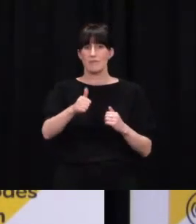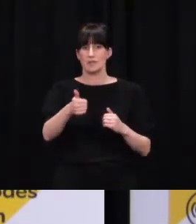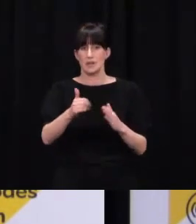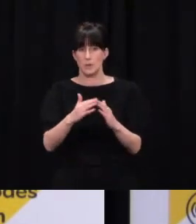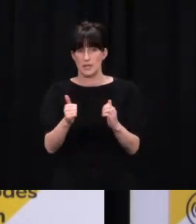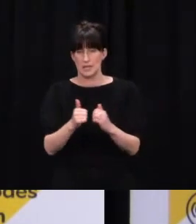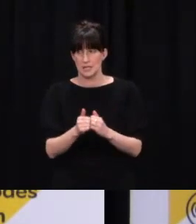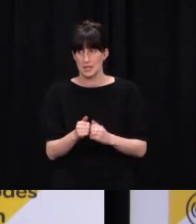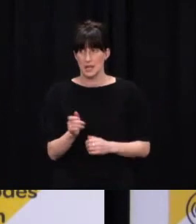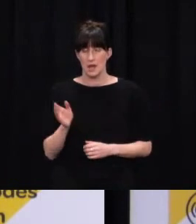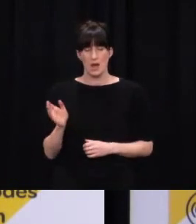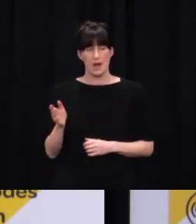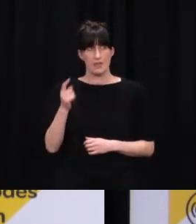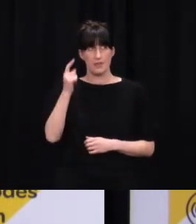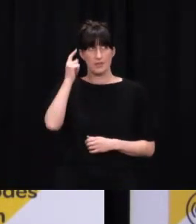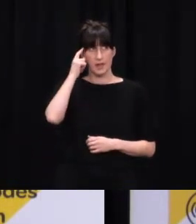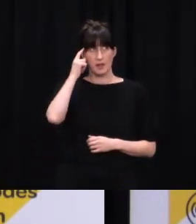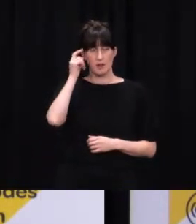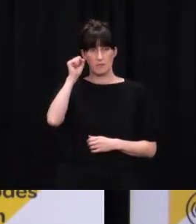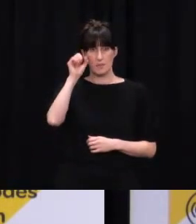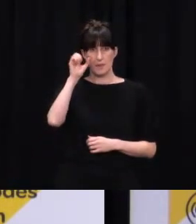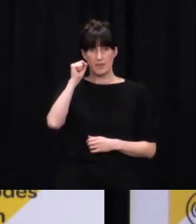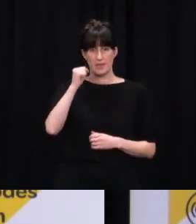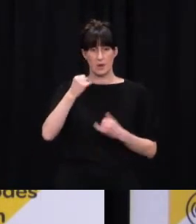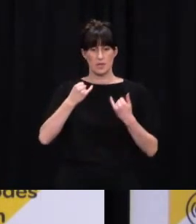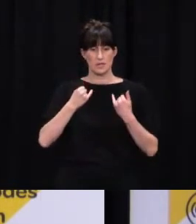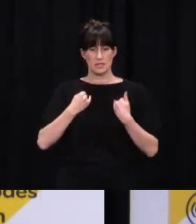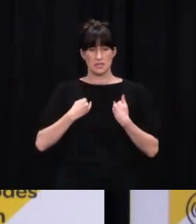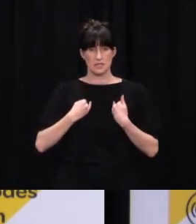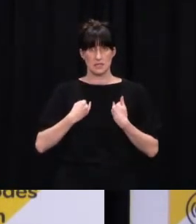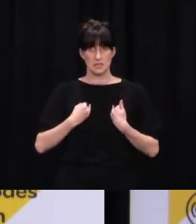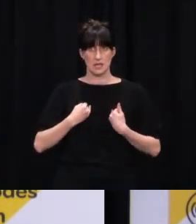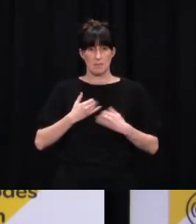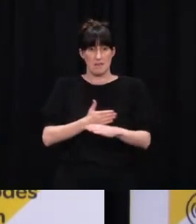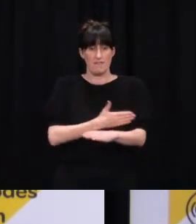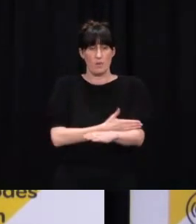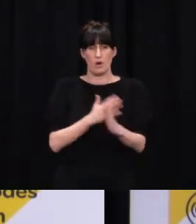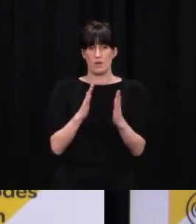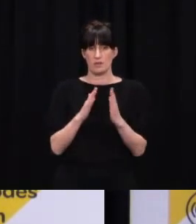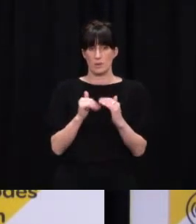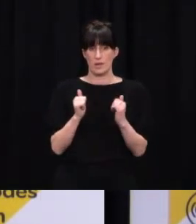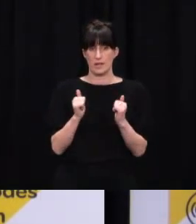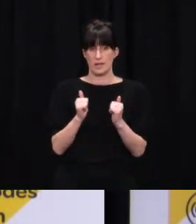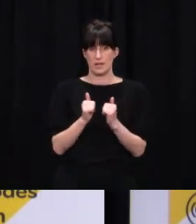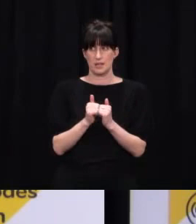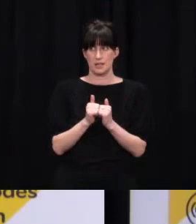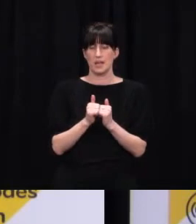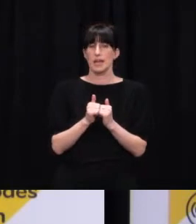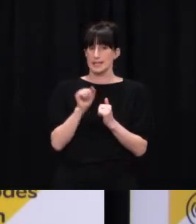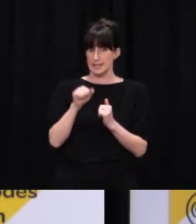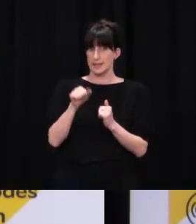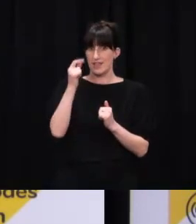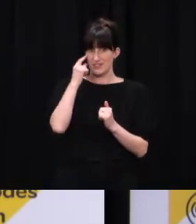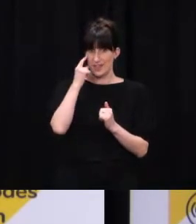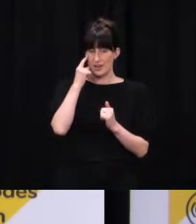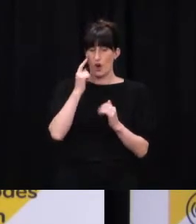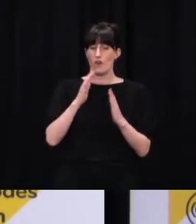of the original case. Your question was do you believe they were infectious... Before or after the weekend.